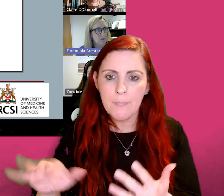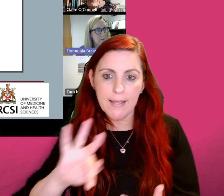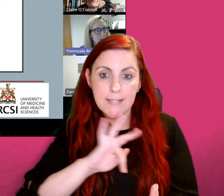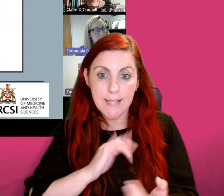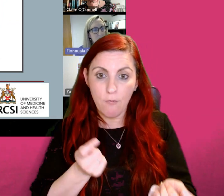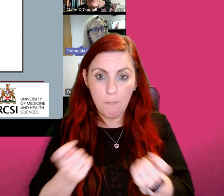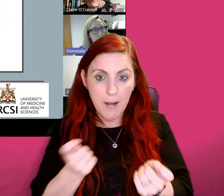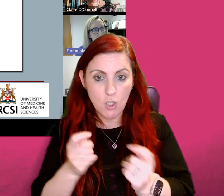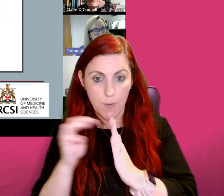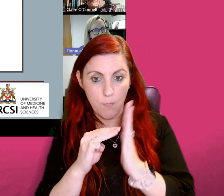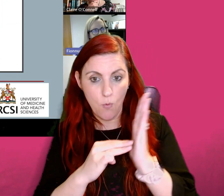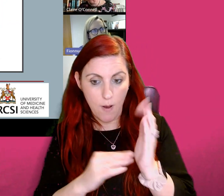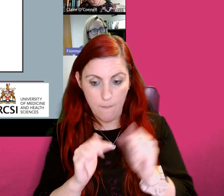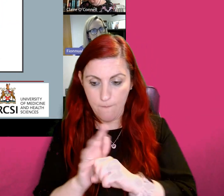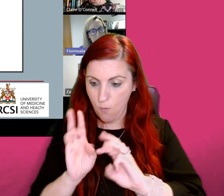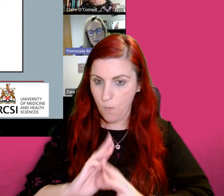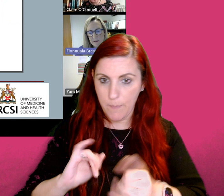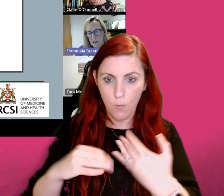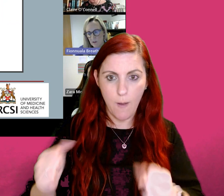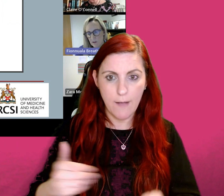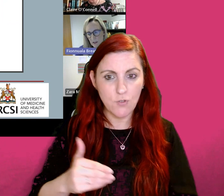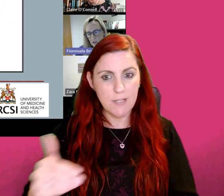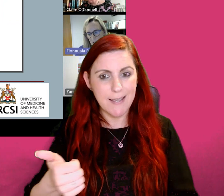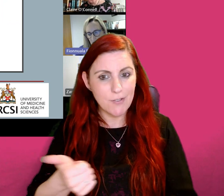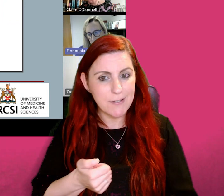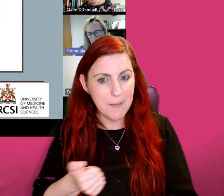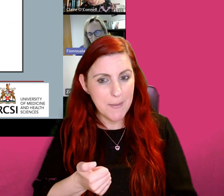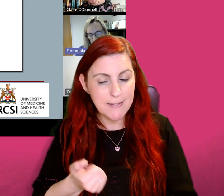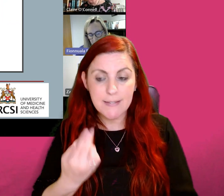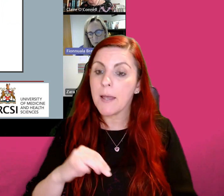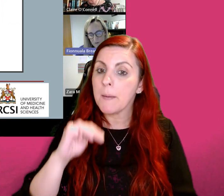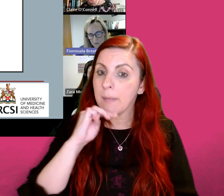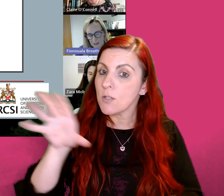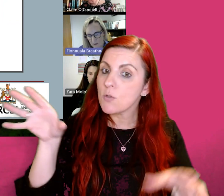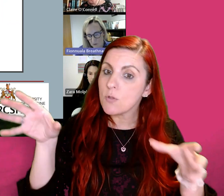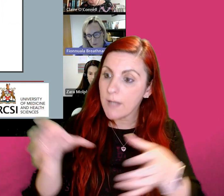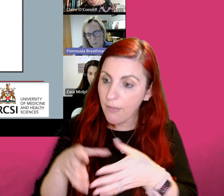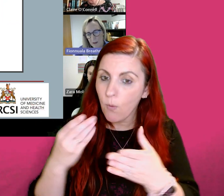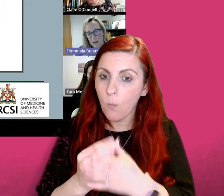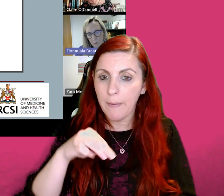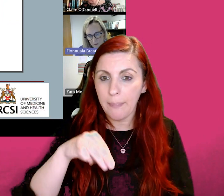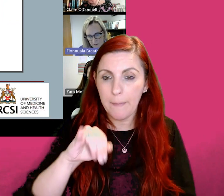program for women with gestational diabetes so that together with a midwif reled group and with